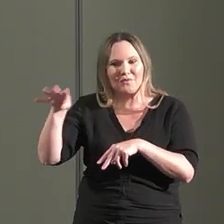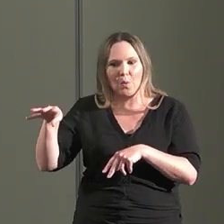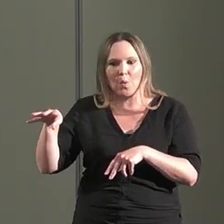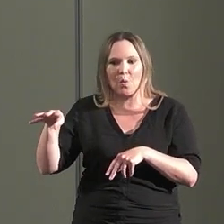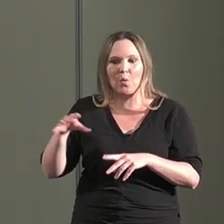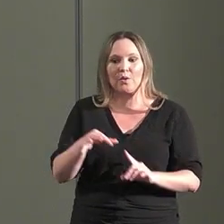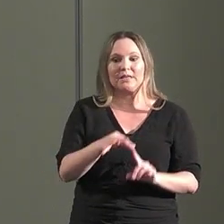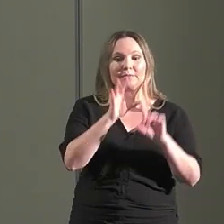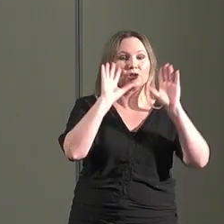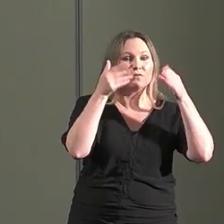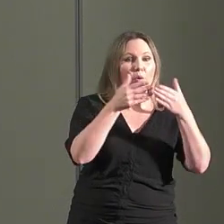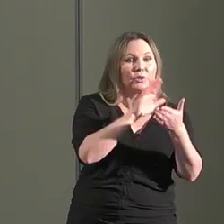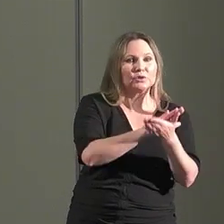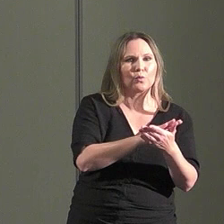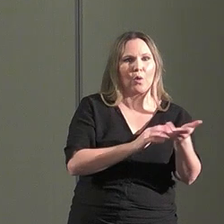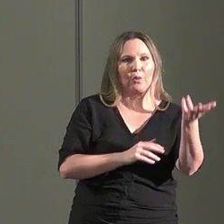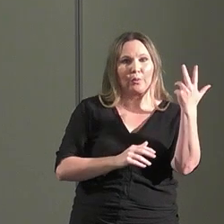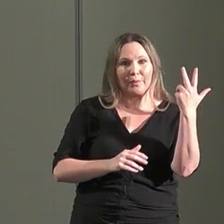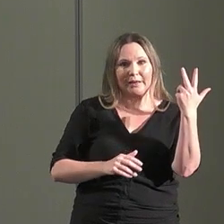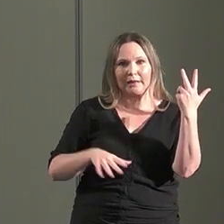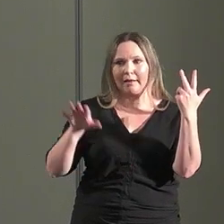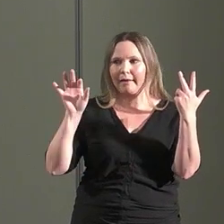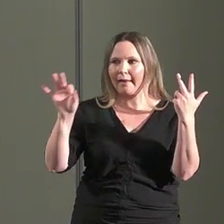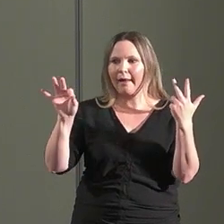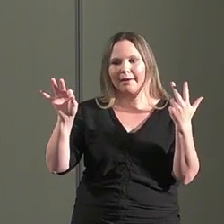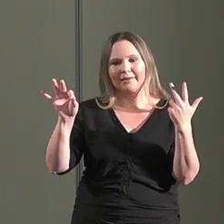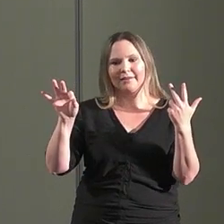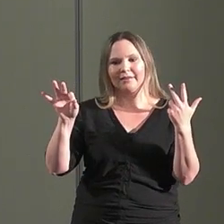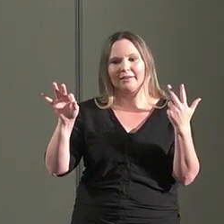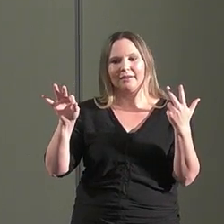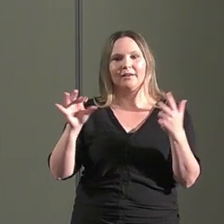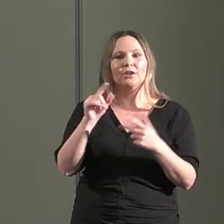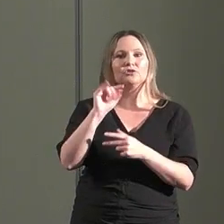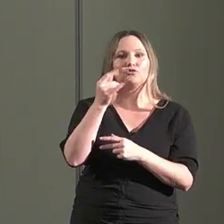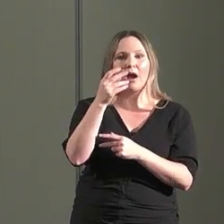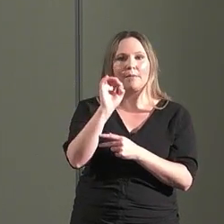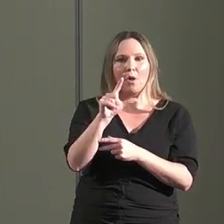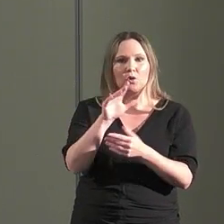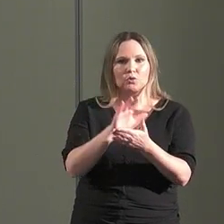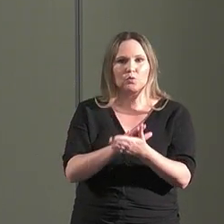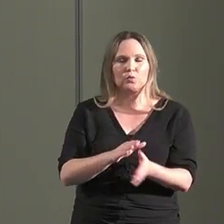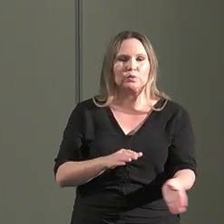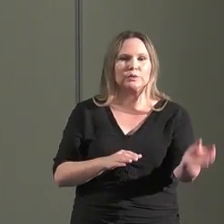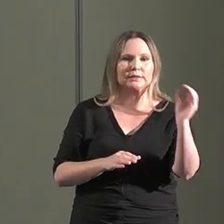Special focus schools from three to 9. Tribal schools 0 to two.